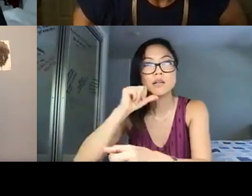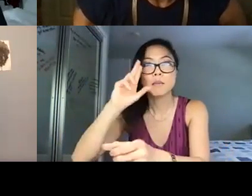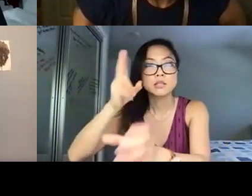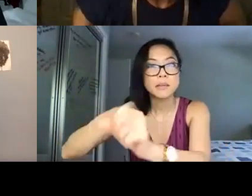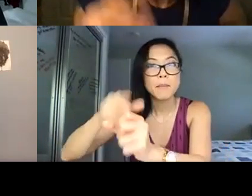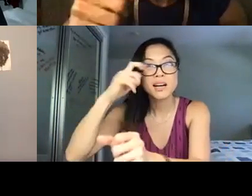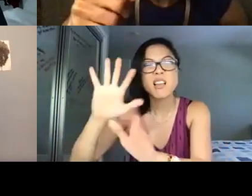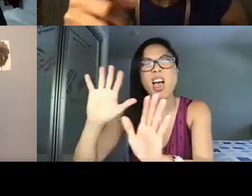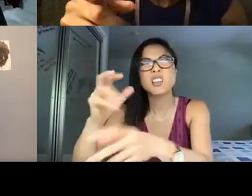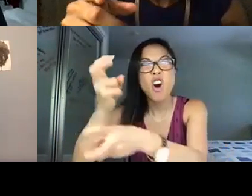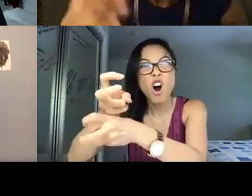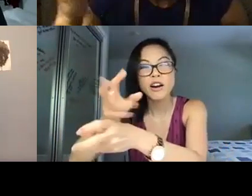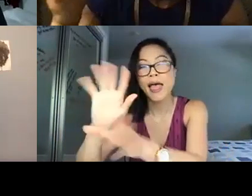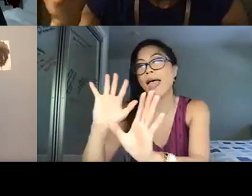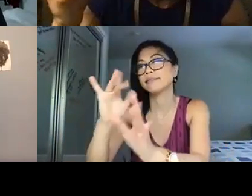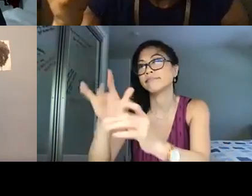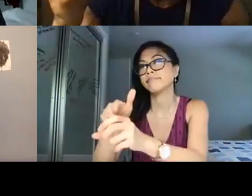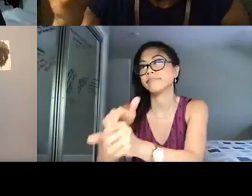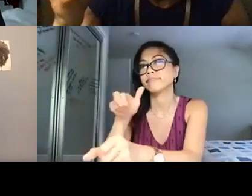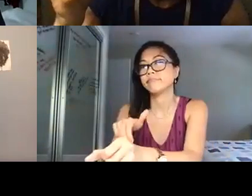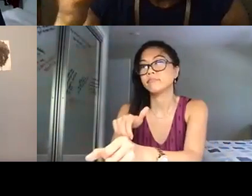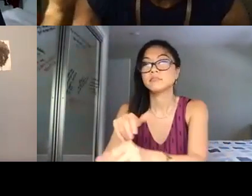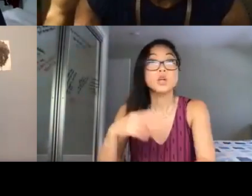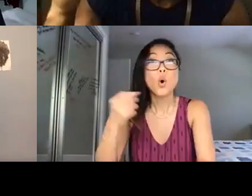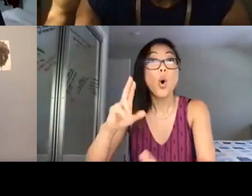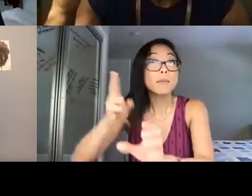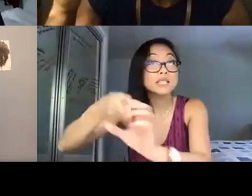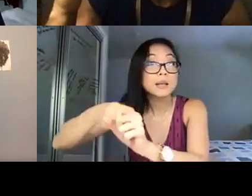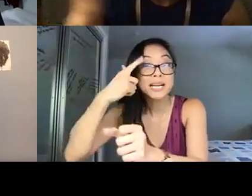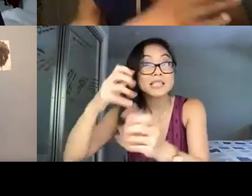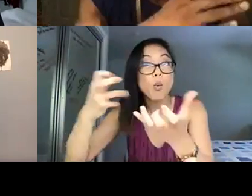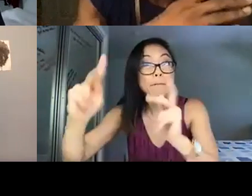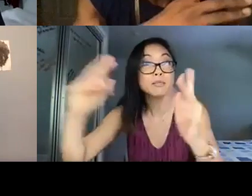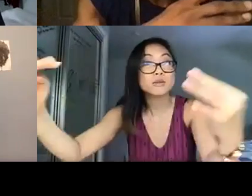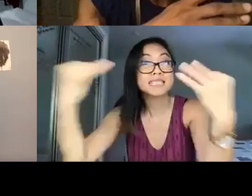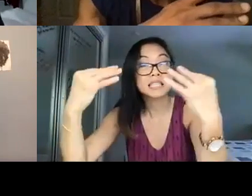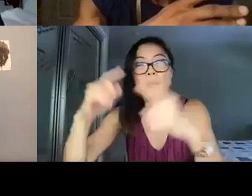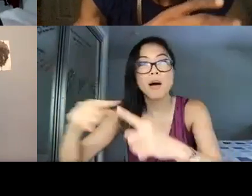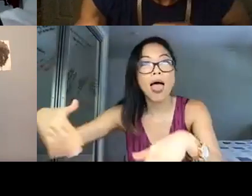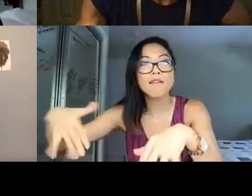Yes, or participating because they want to be seen and they haven't done the work and it goes the other way too.